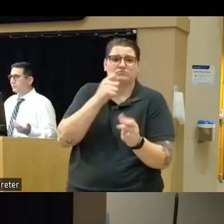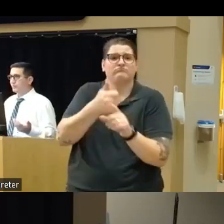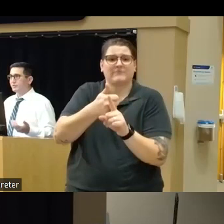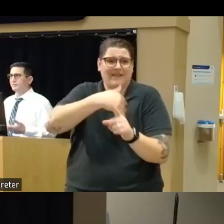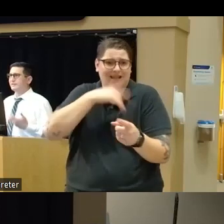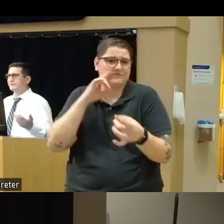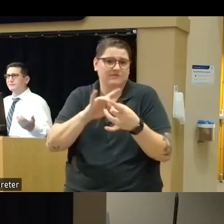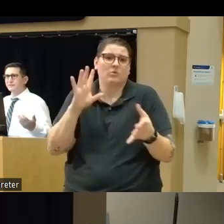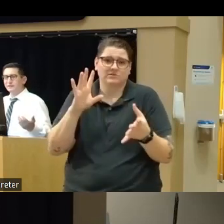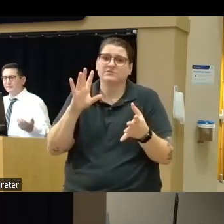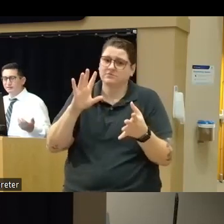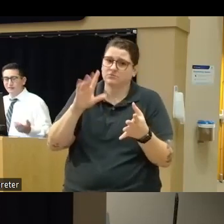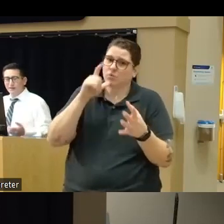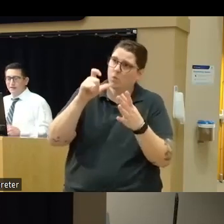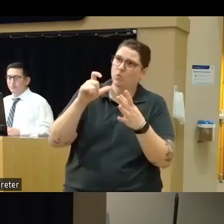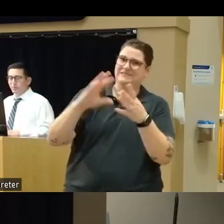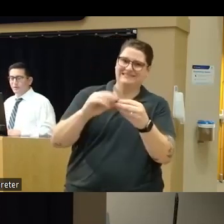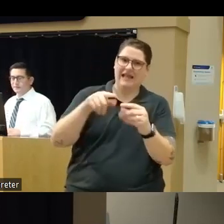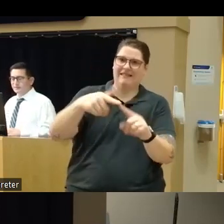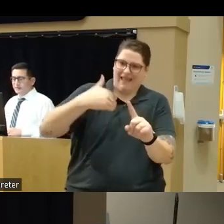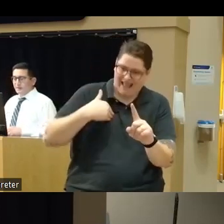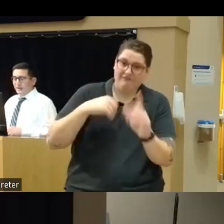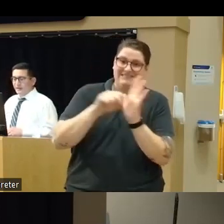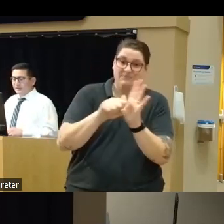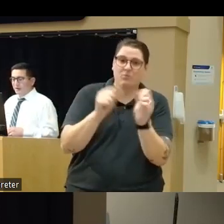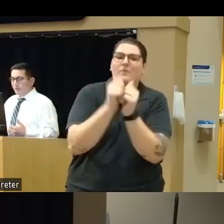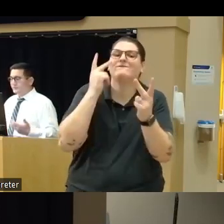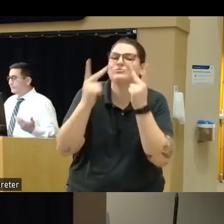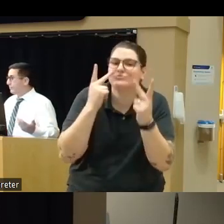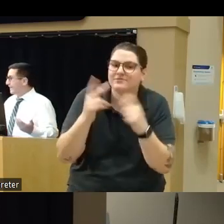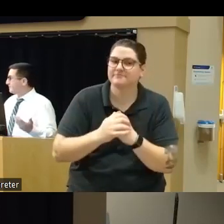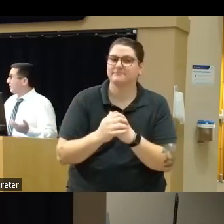that's an important question like is this even clinically important and how often do you ask